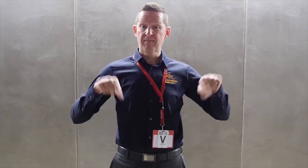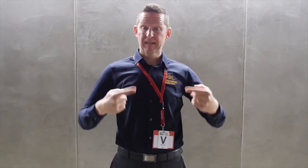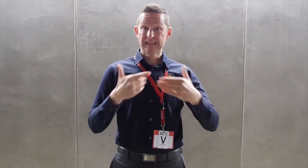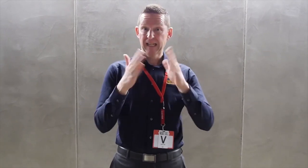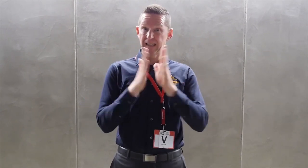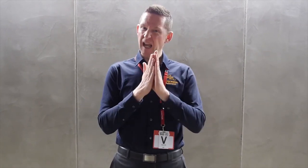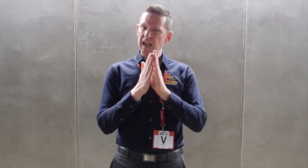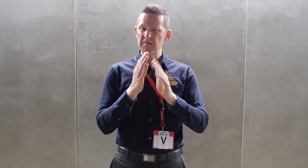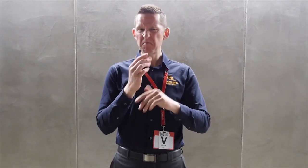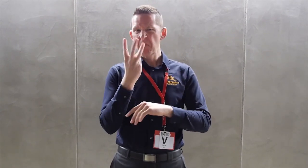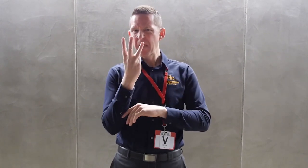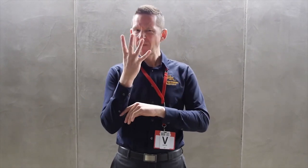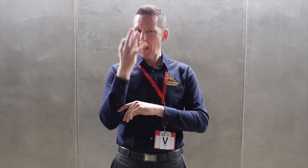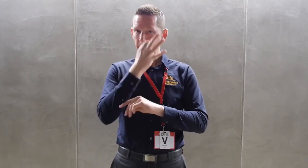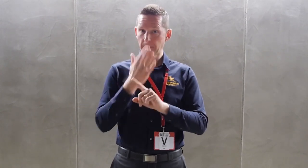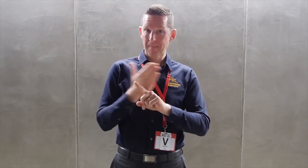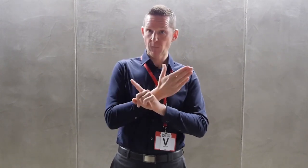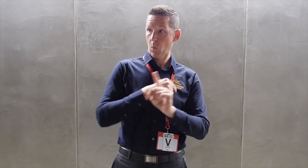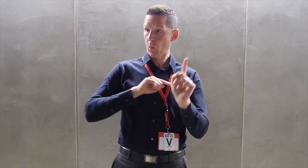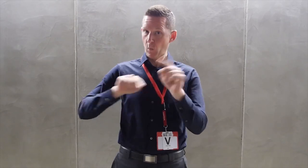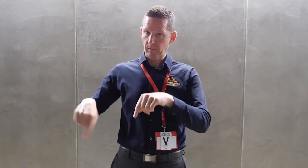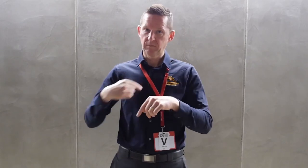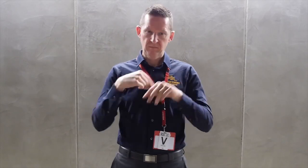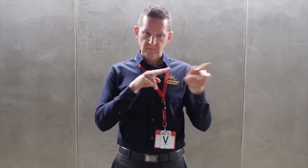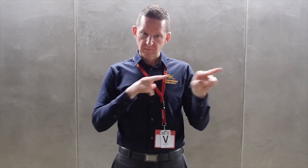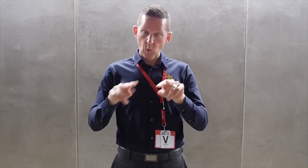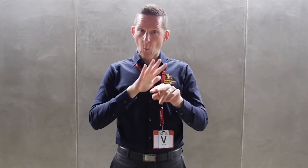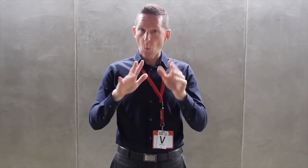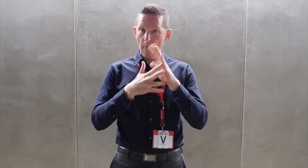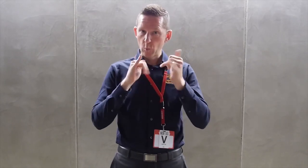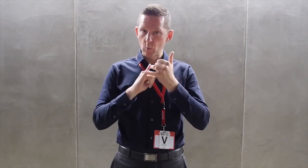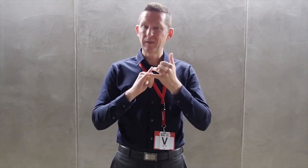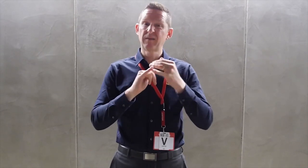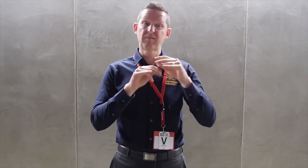Then, on Sunday, typically three to four hours before we arrive, I watch all the news.